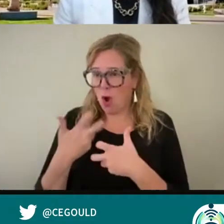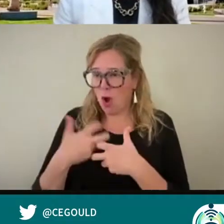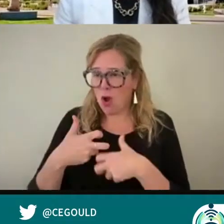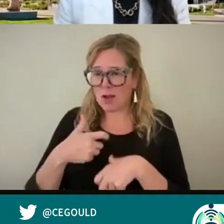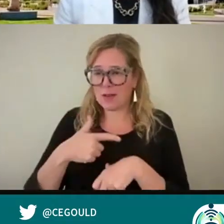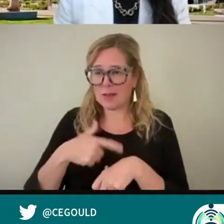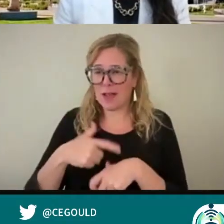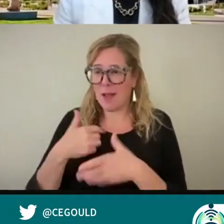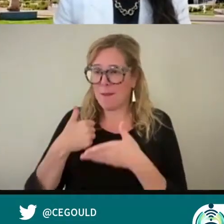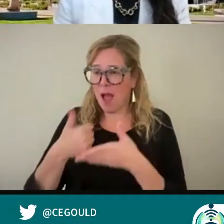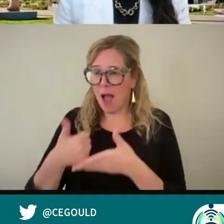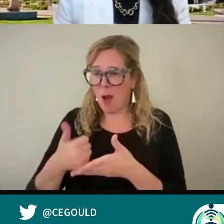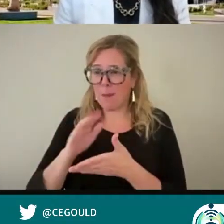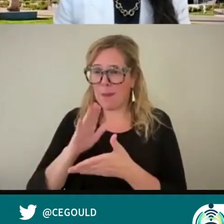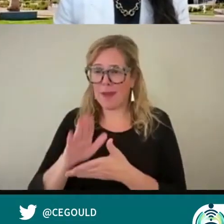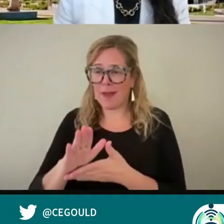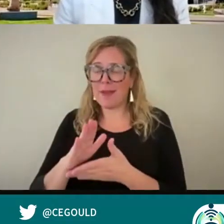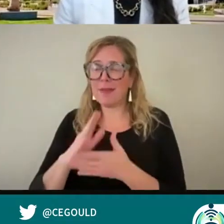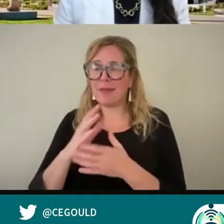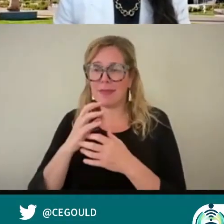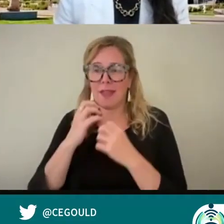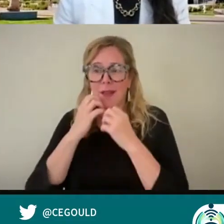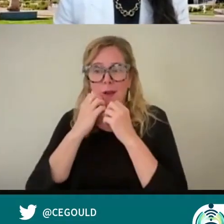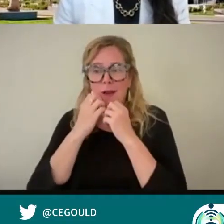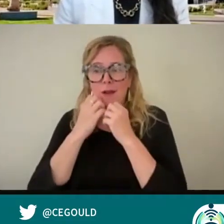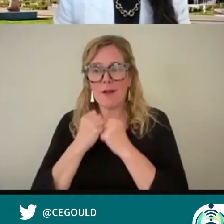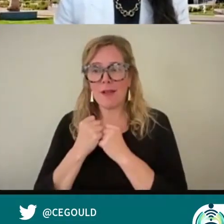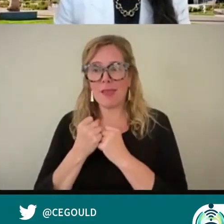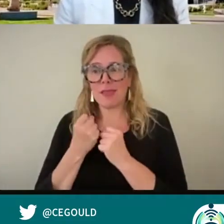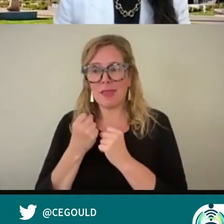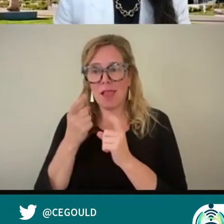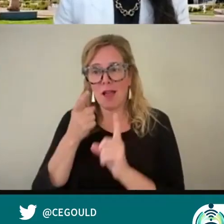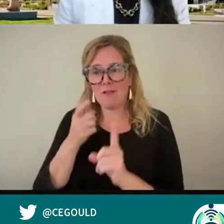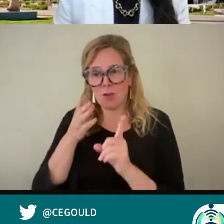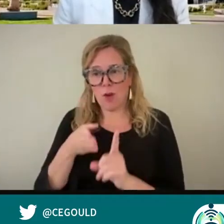And so what we ended up doing was finding a YouTube video from a well-known source,